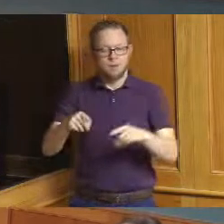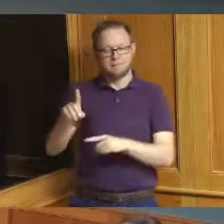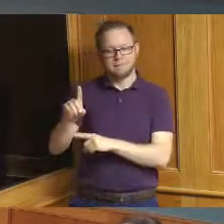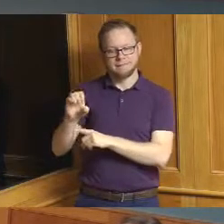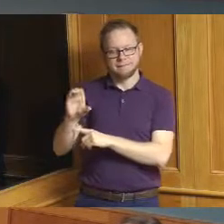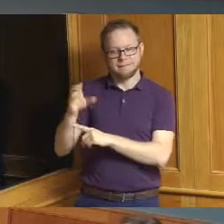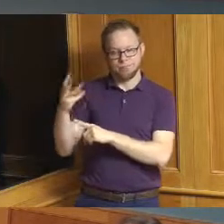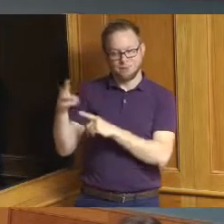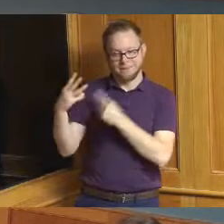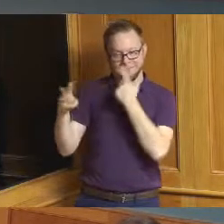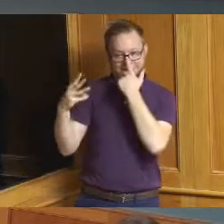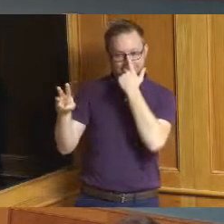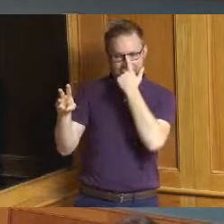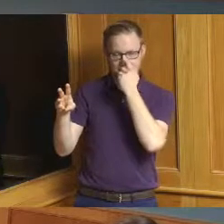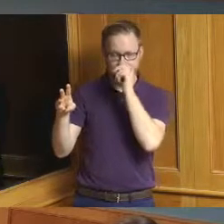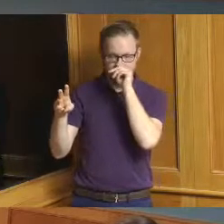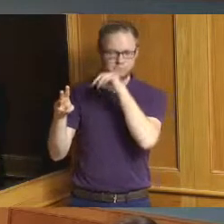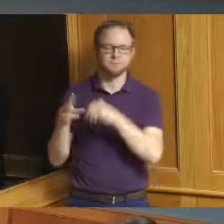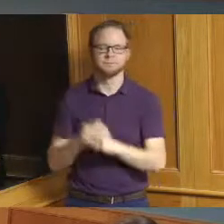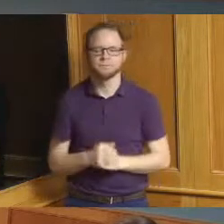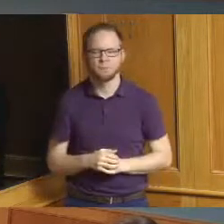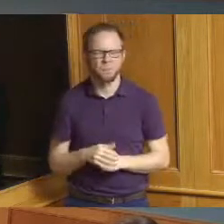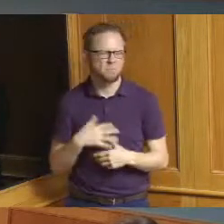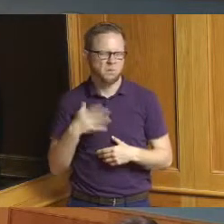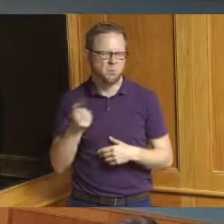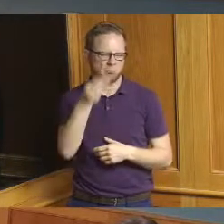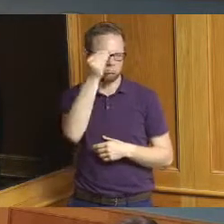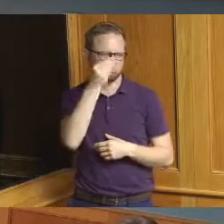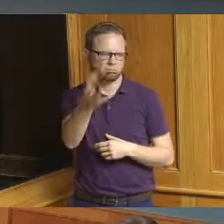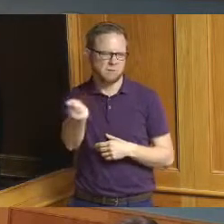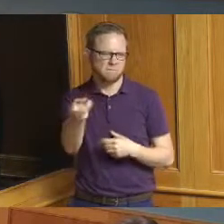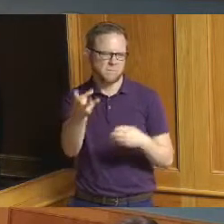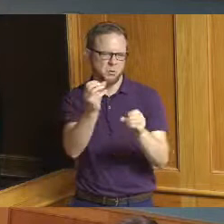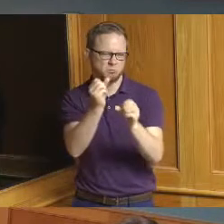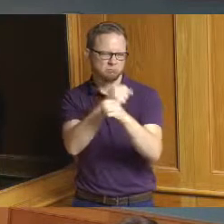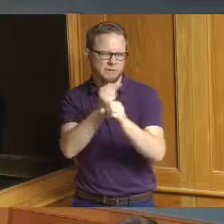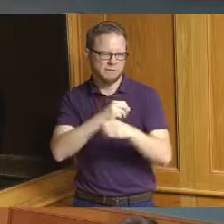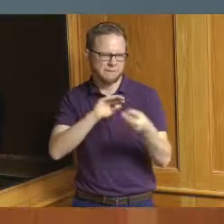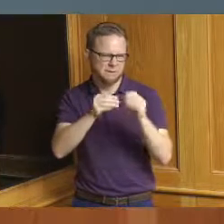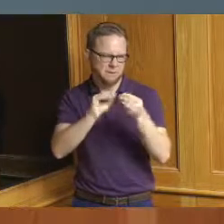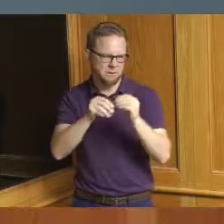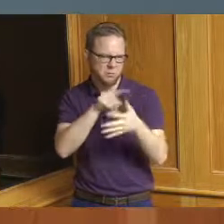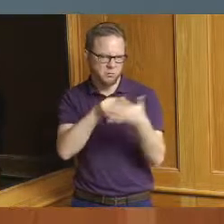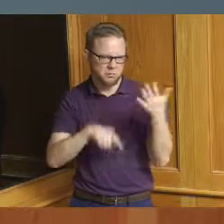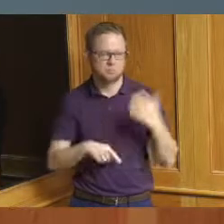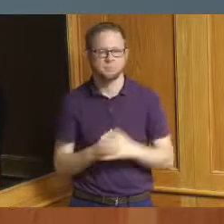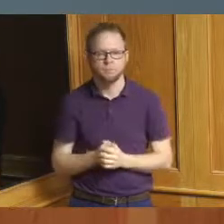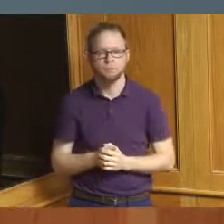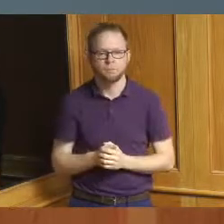earlier and just wanted to give a few statistics we reached as Greg Commissioner Kesterman was